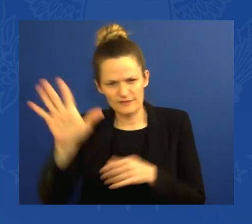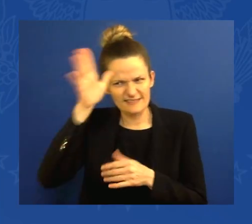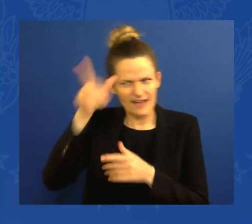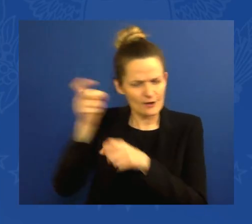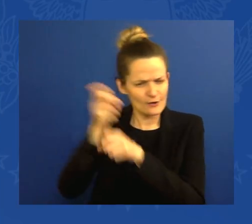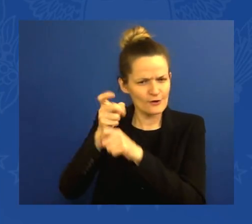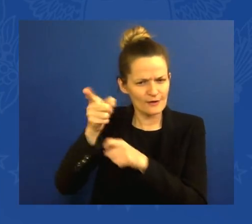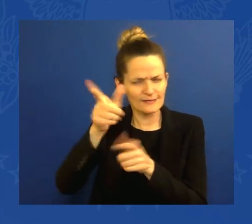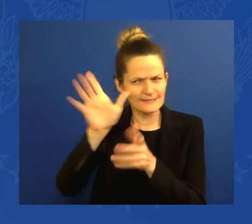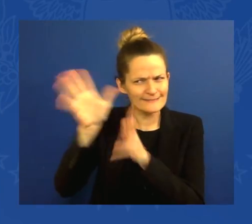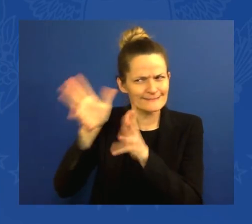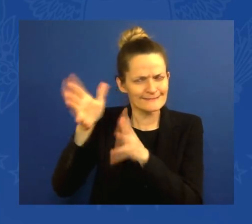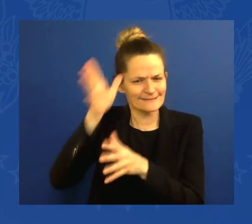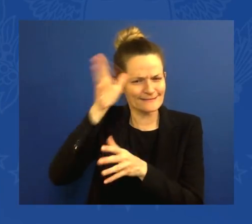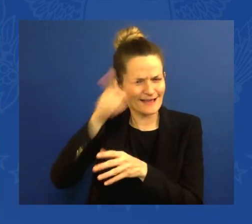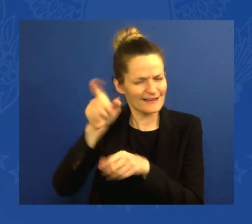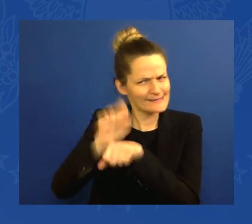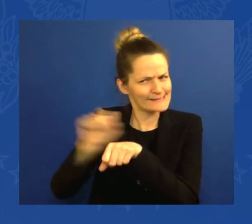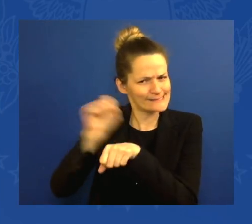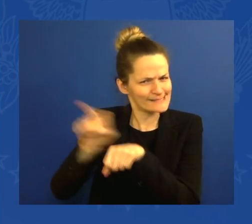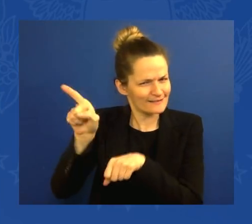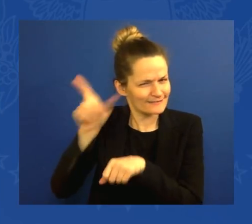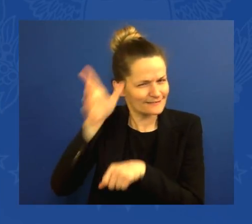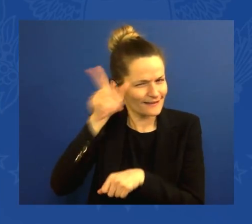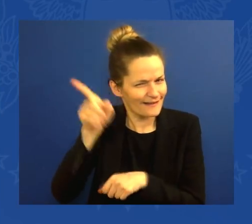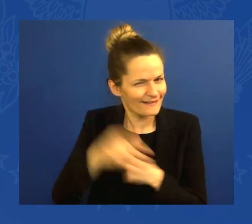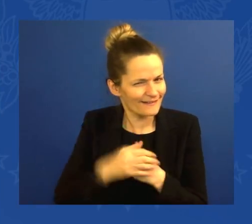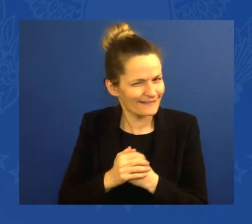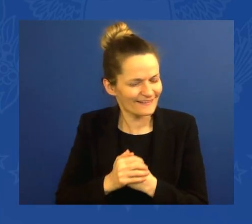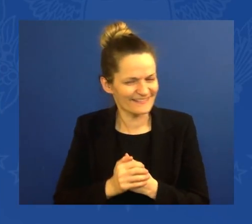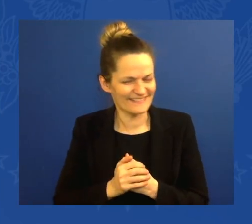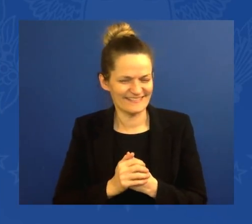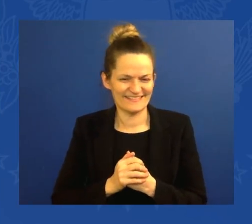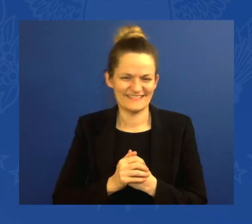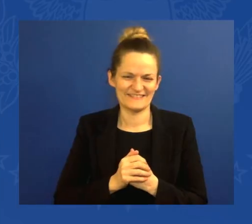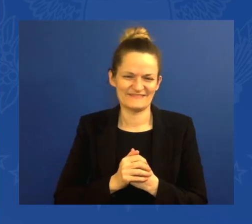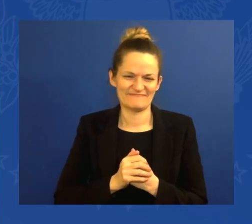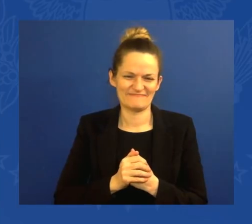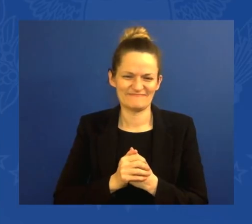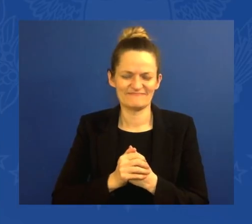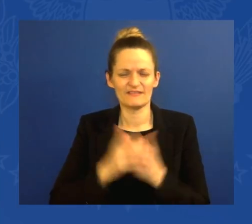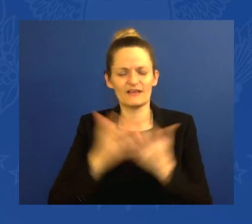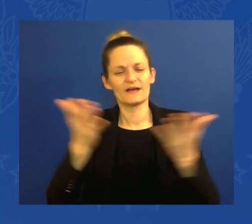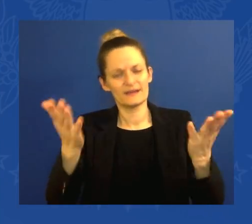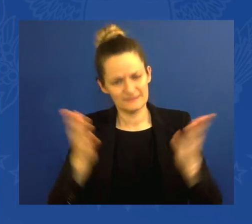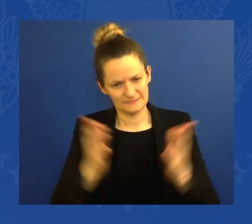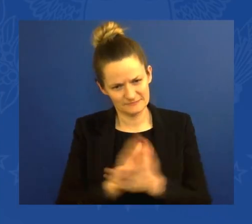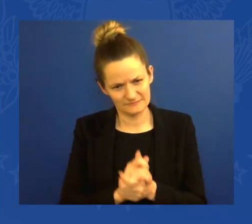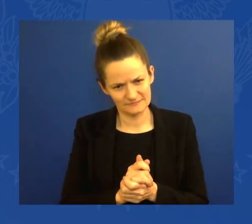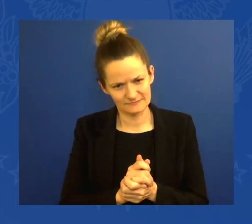You know, you went from speaking to millions to speaking for millions and speaking for a movement.